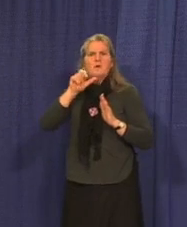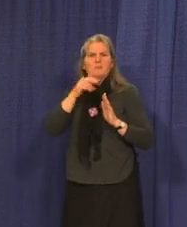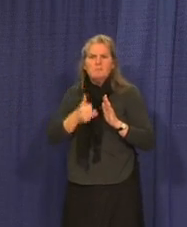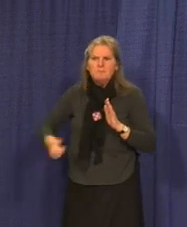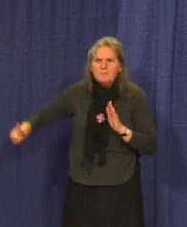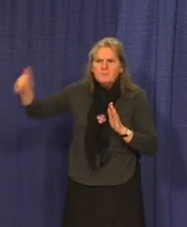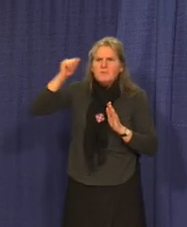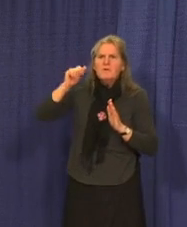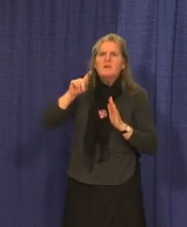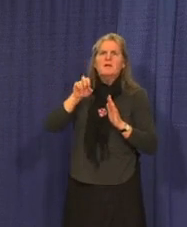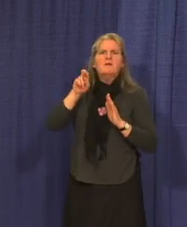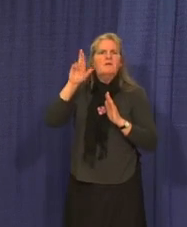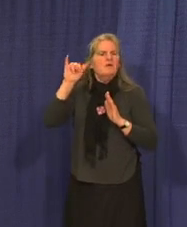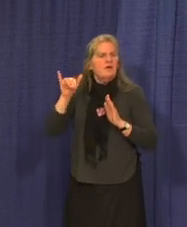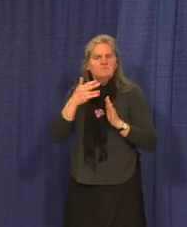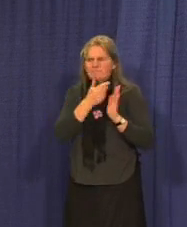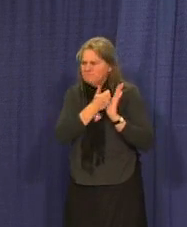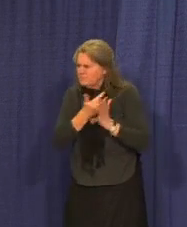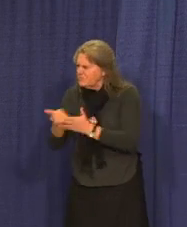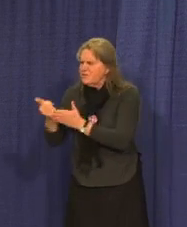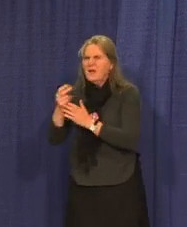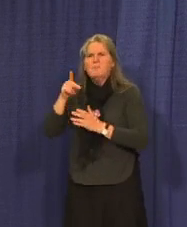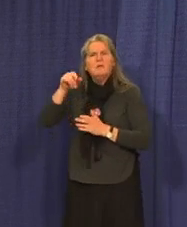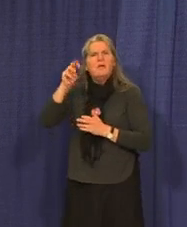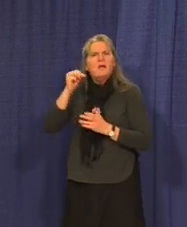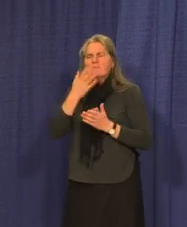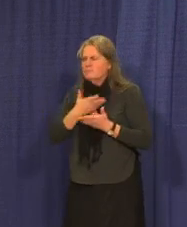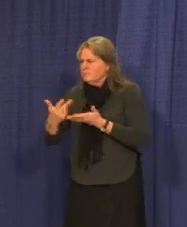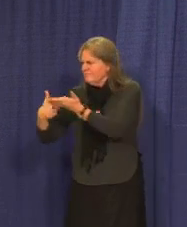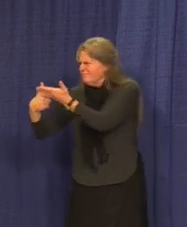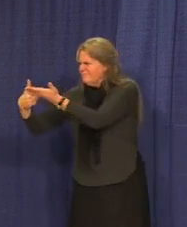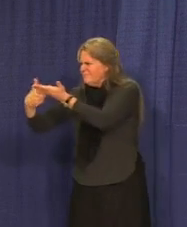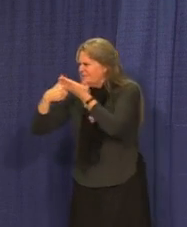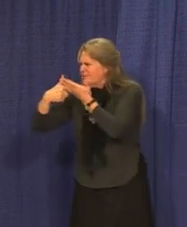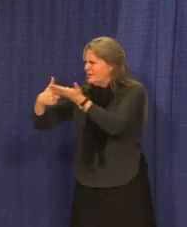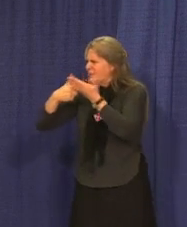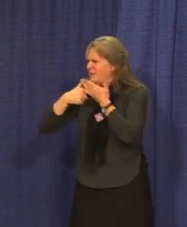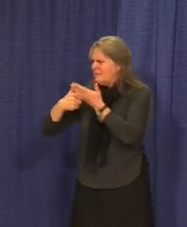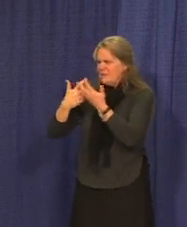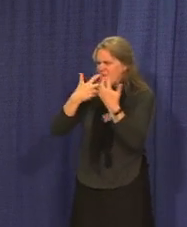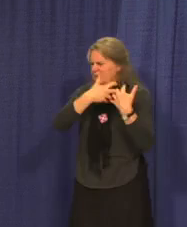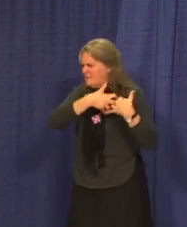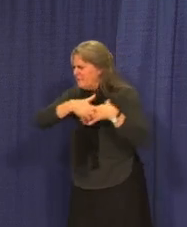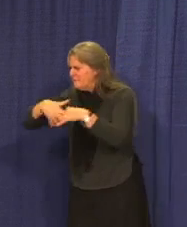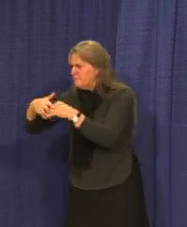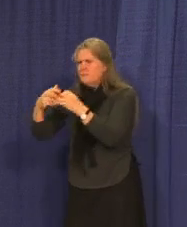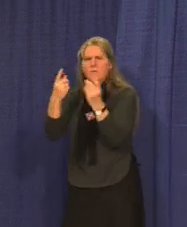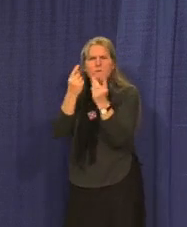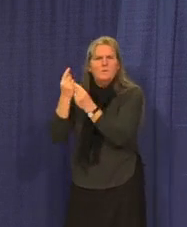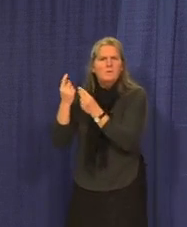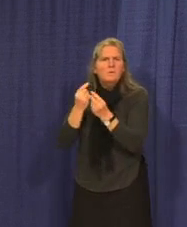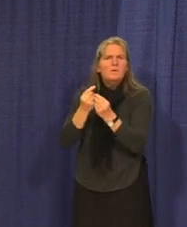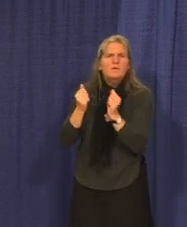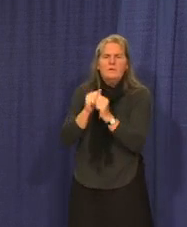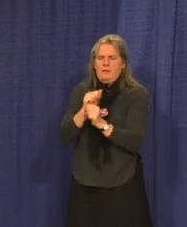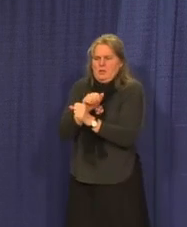colleagues, the premiers and other territories and provinces, and also the Prime Minister, discussing a coordinated